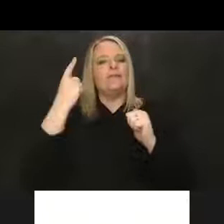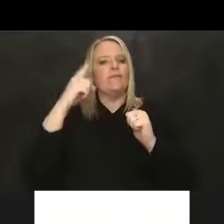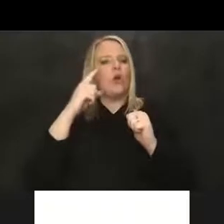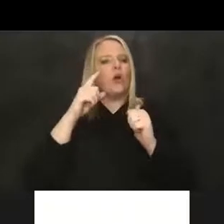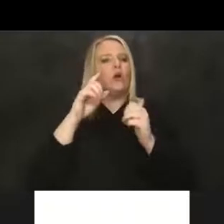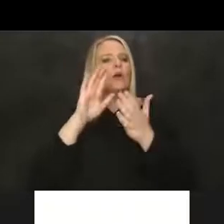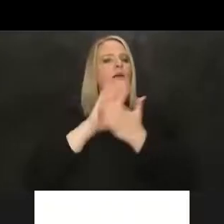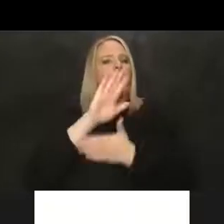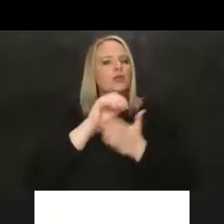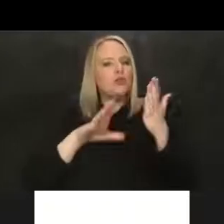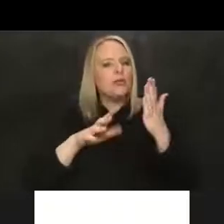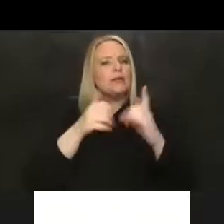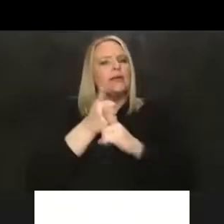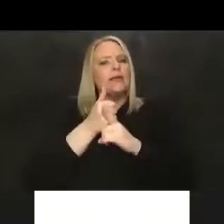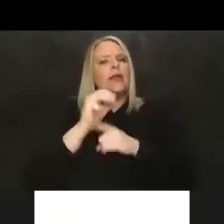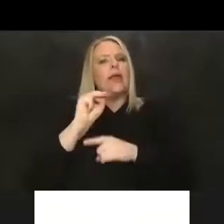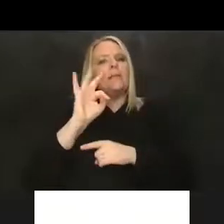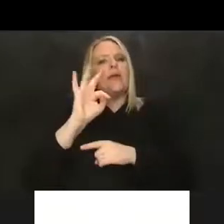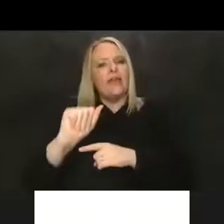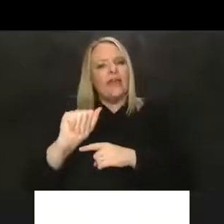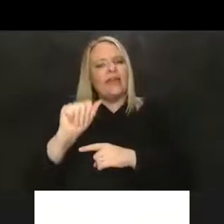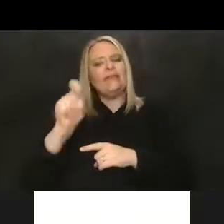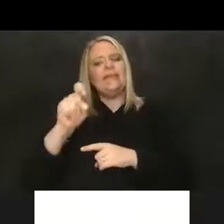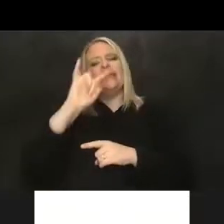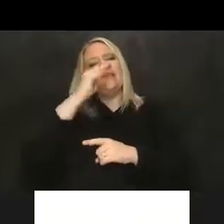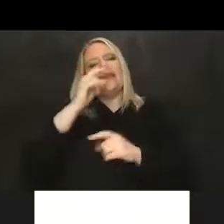getting their mfa's and needed to have kid actors, so I started doing that,